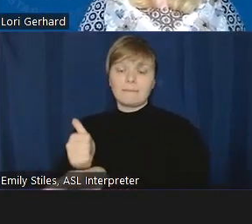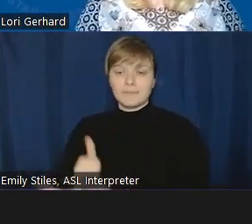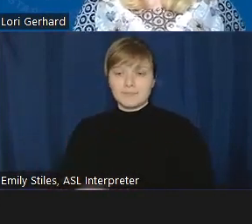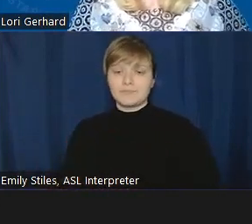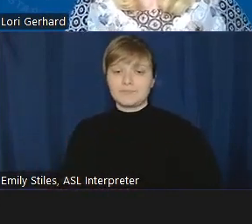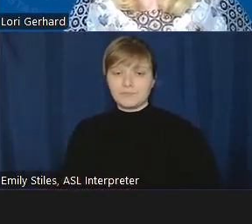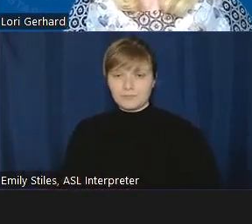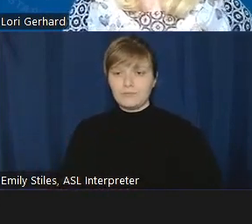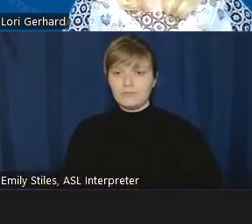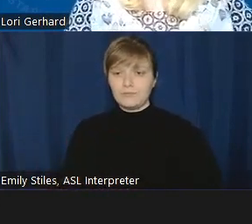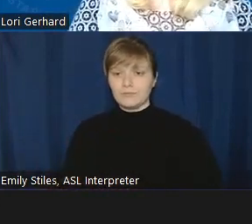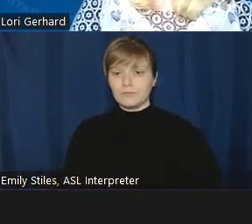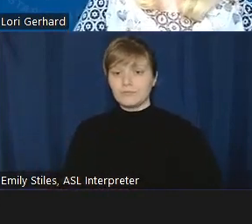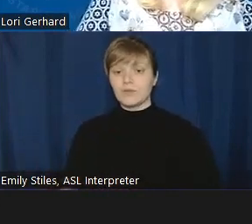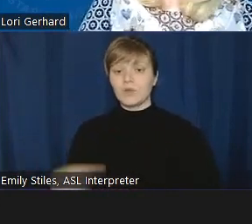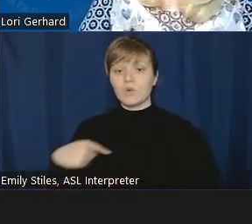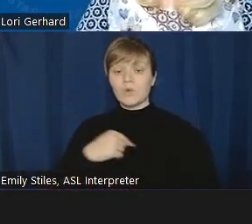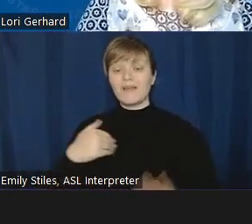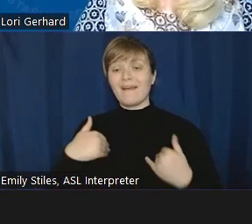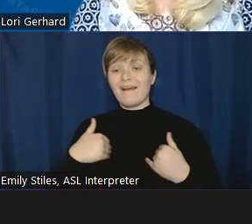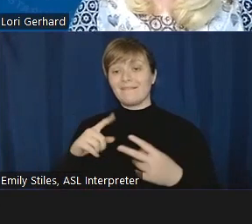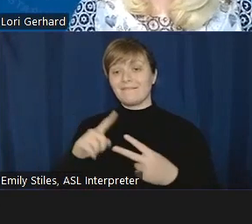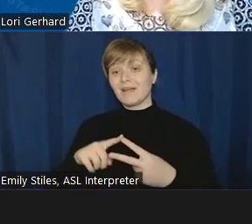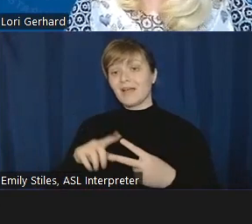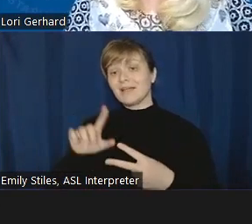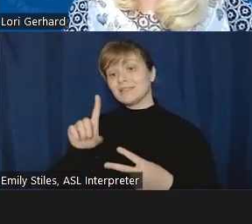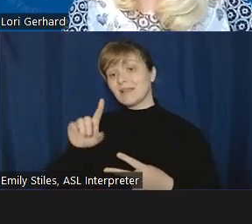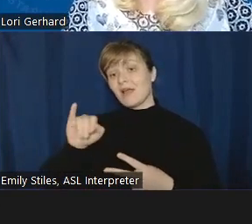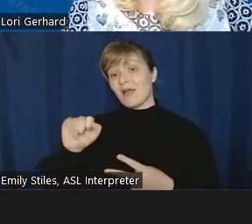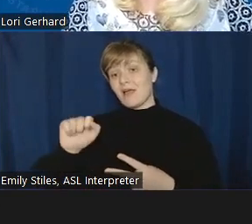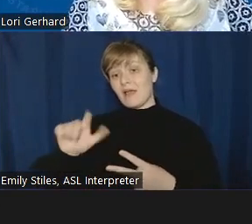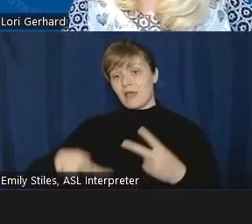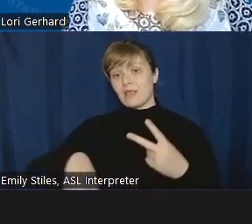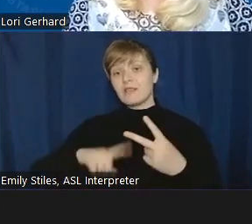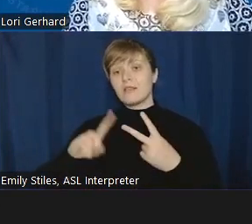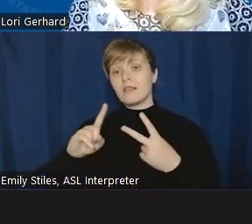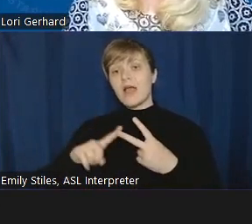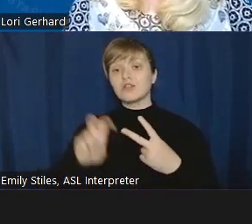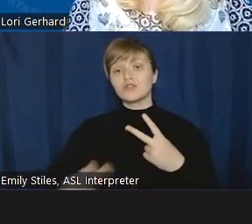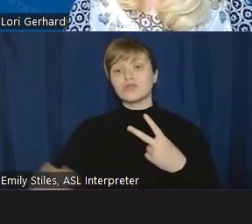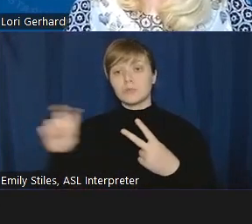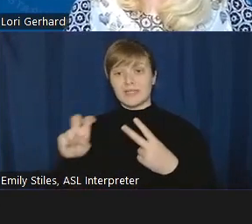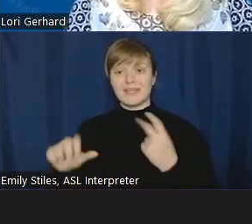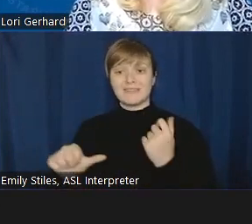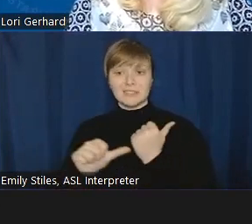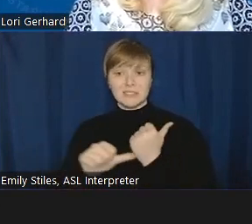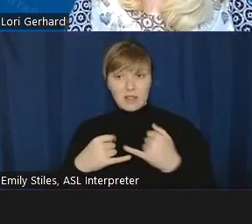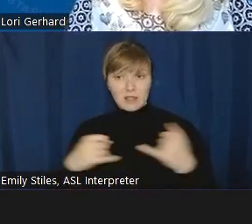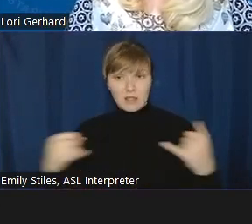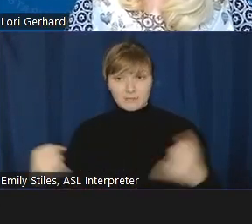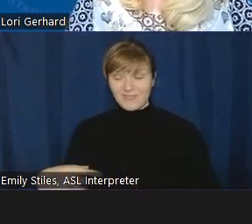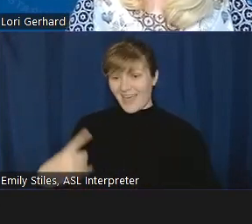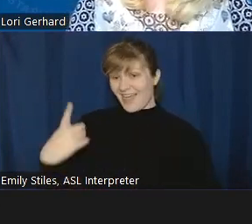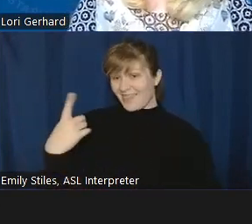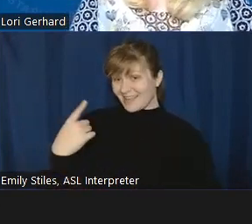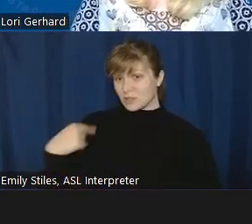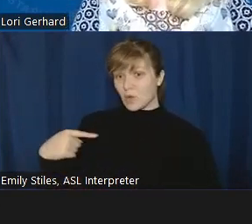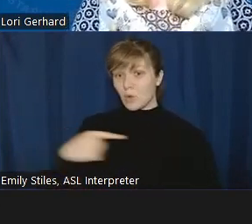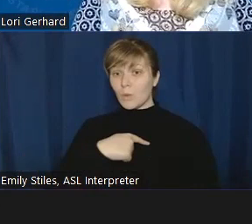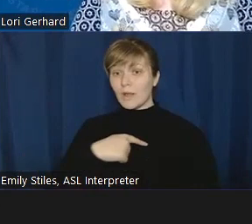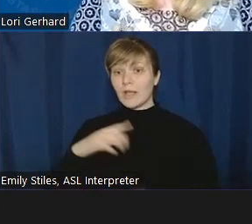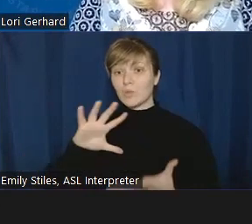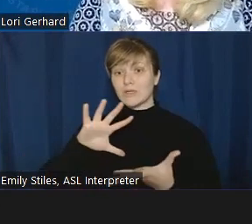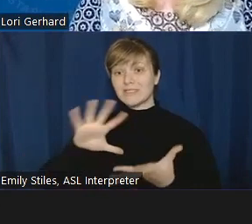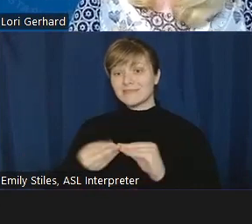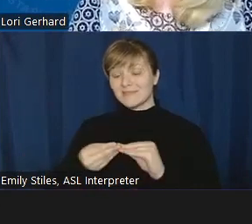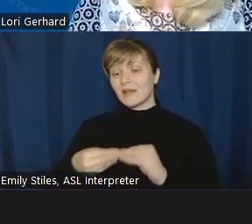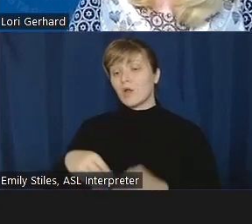or DIAL. In fact, last year we received 29,000 inquiries on Eldercare Locator